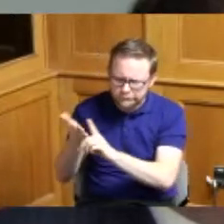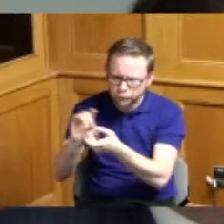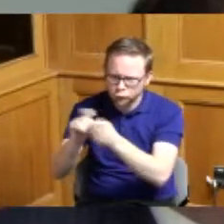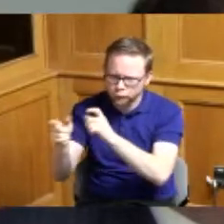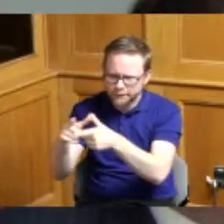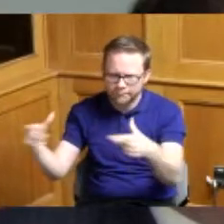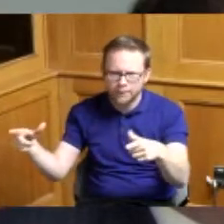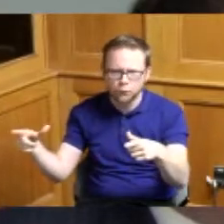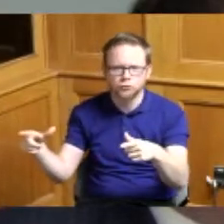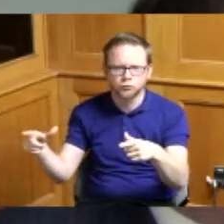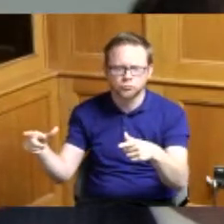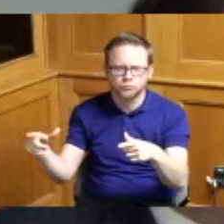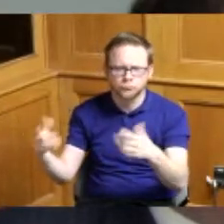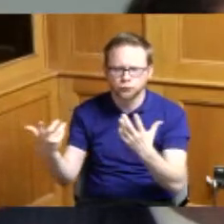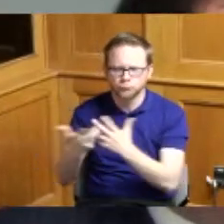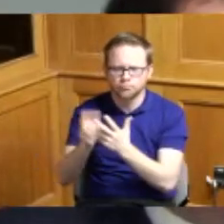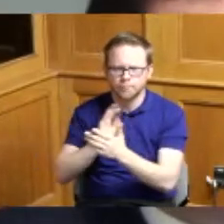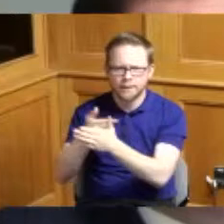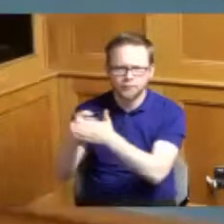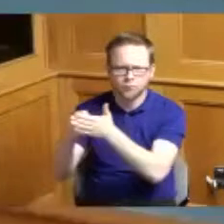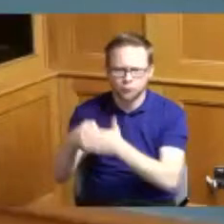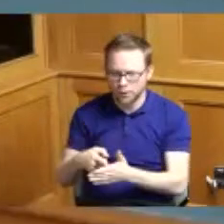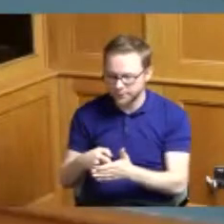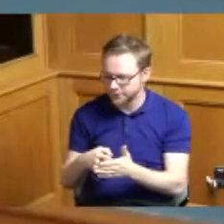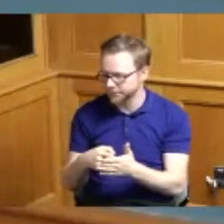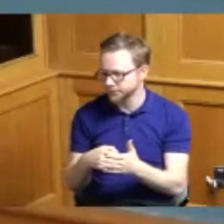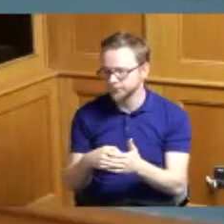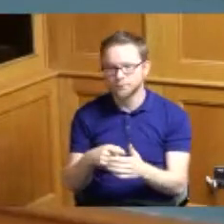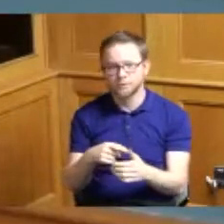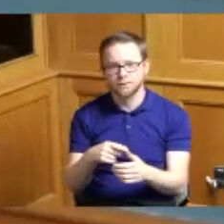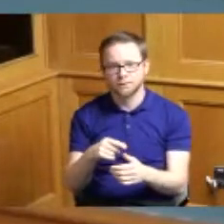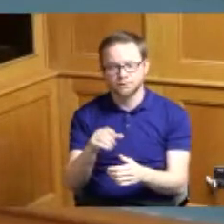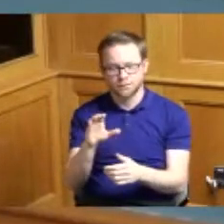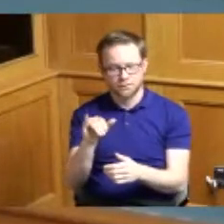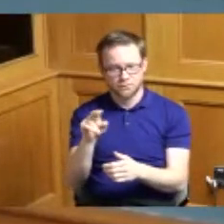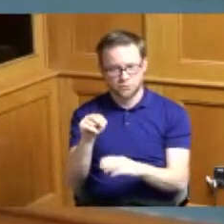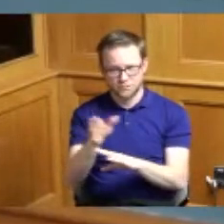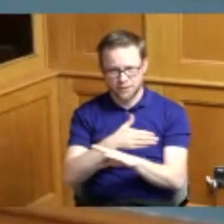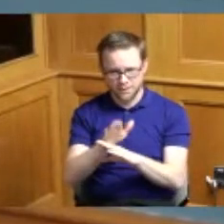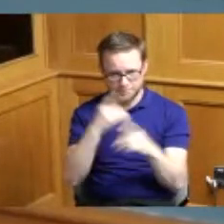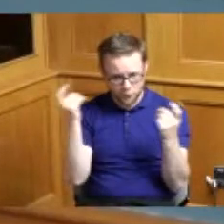and that's also in your language what about the Cincinnati music festival would that be impacted